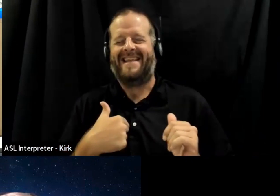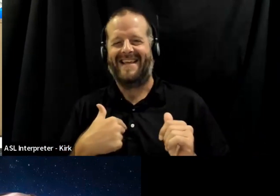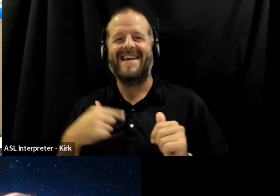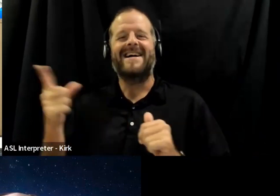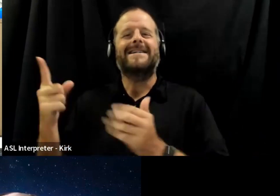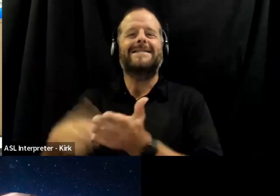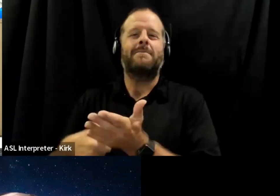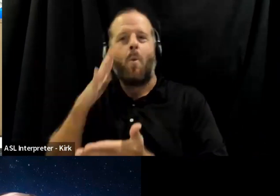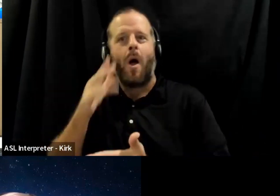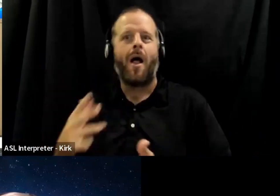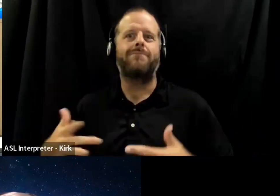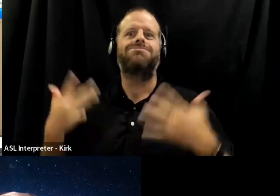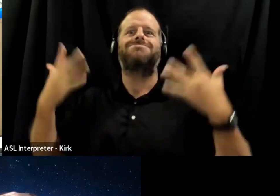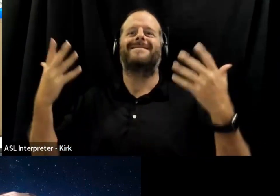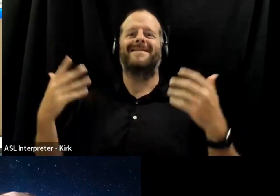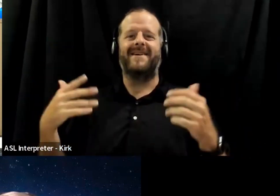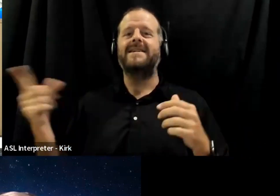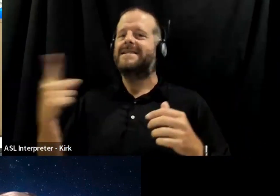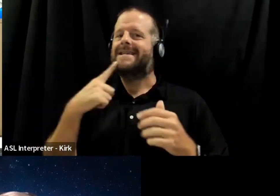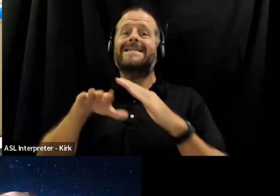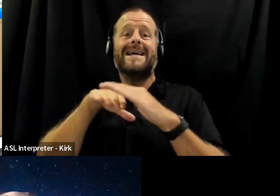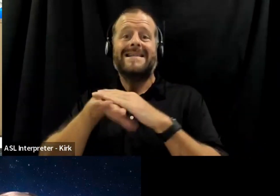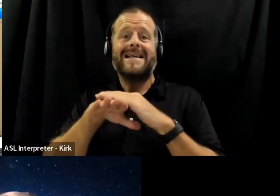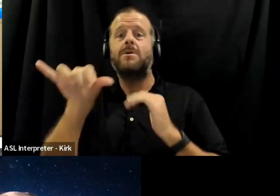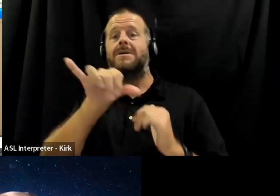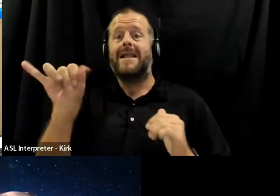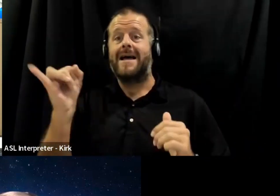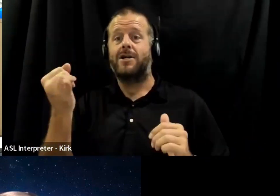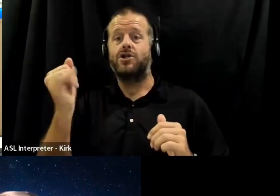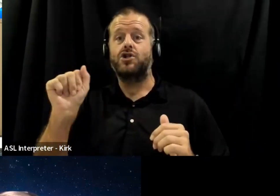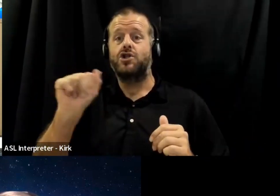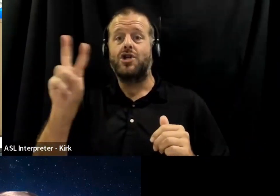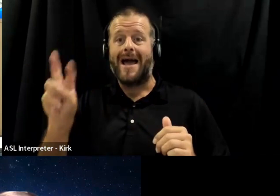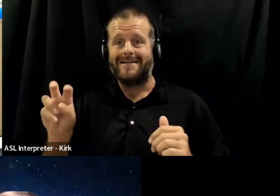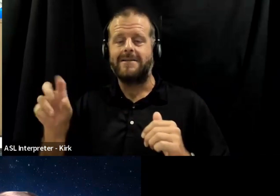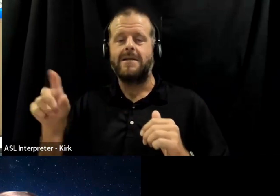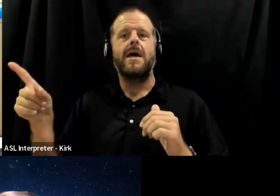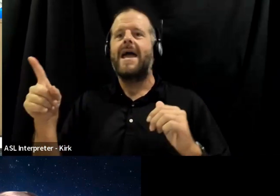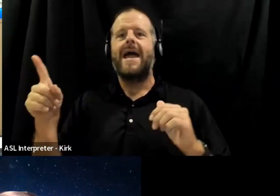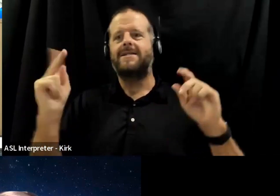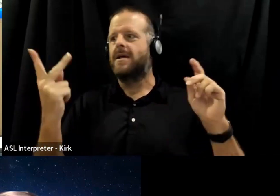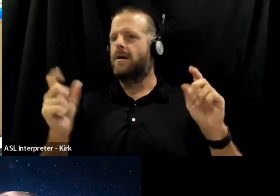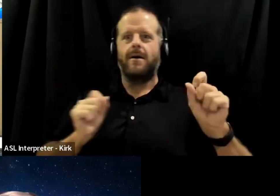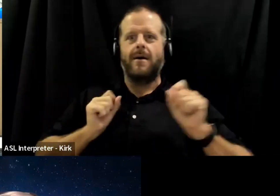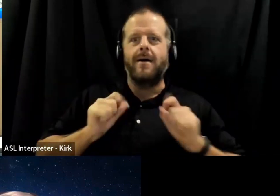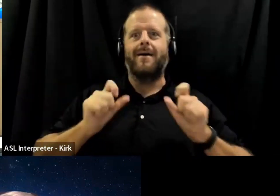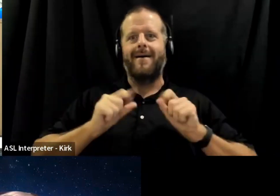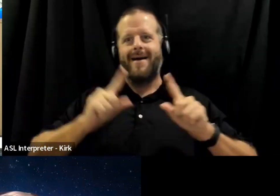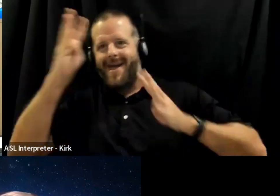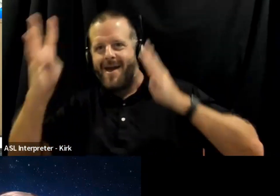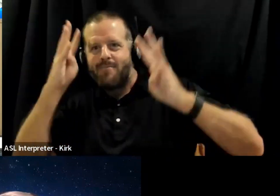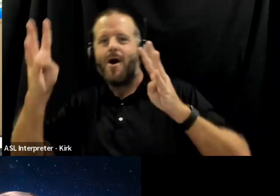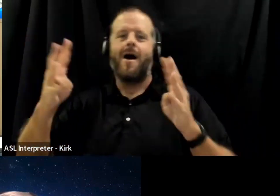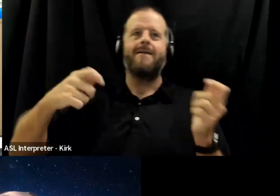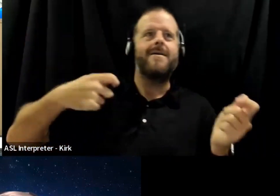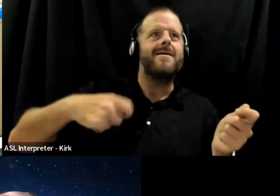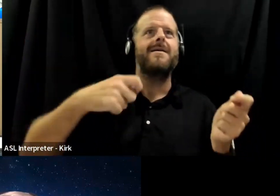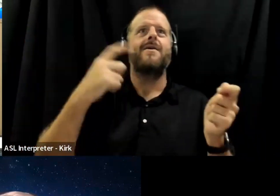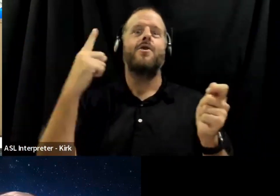up, likes to say accessibility is like jazz. It's all about improvisation and landing on the right notes and making it work, even when